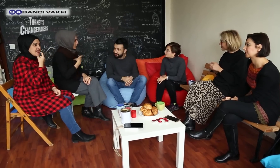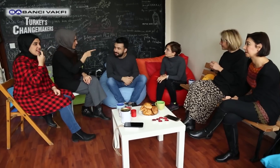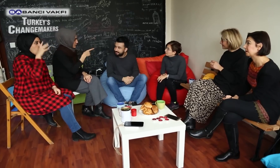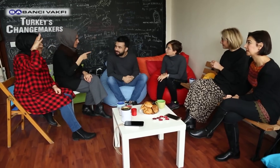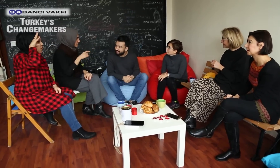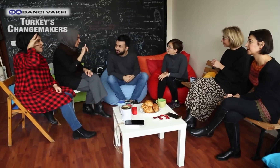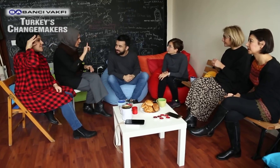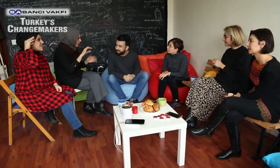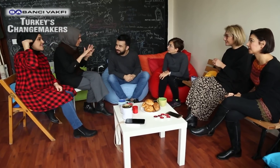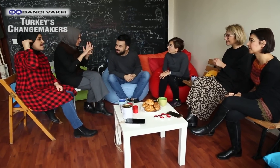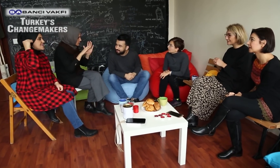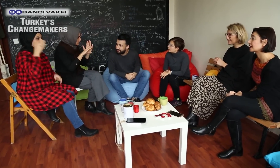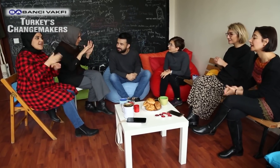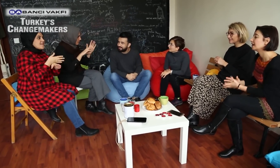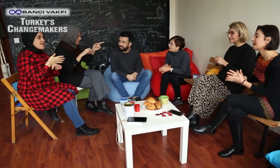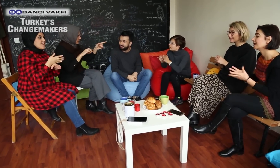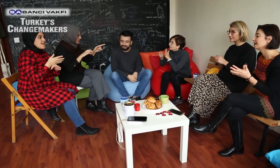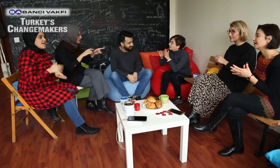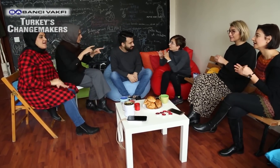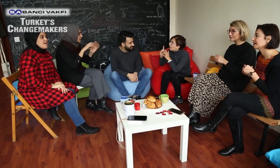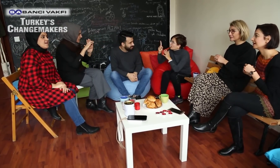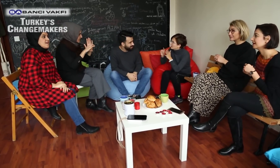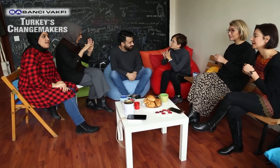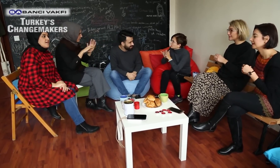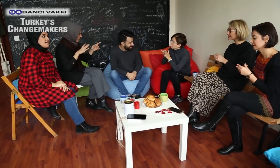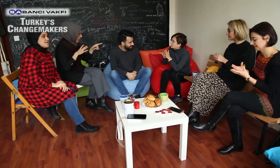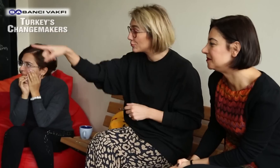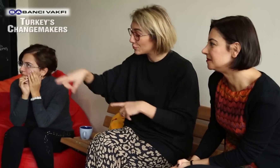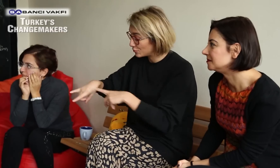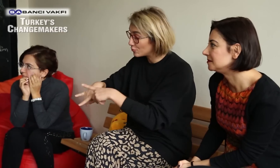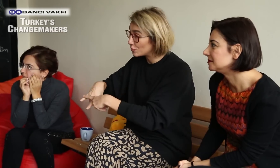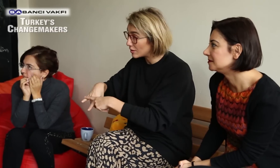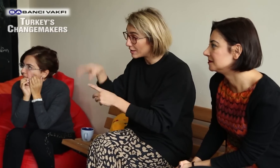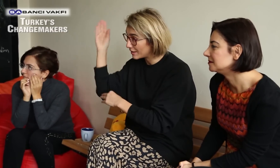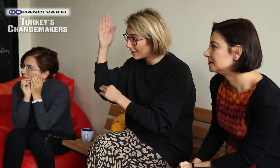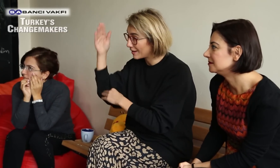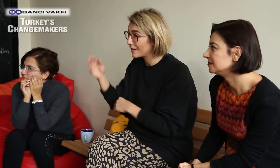A born deaf friend of mine asked me to teach her mathematics. She wanted to be prepared for university entrance exam.